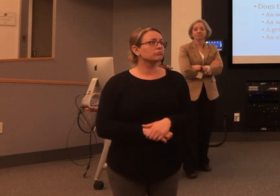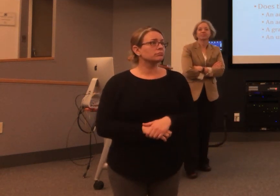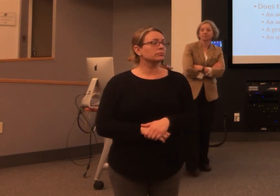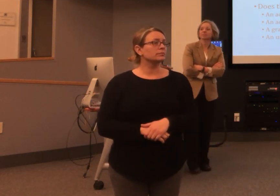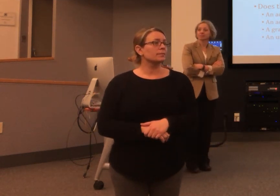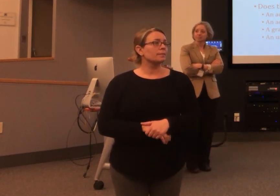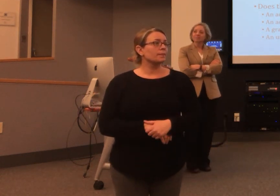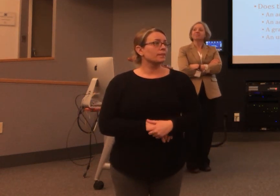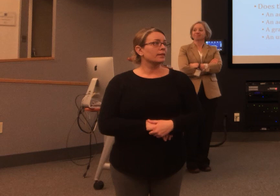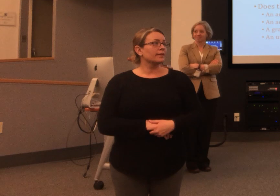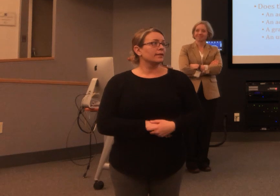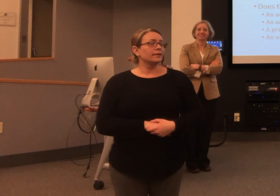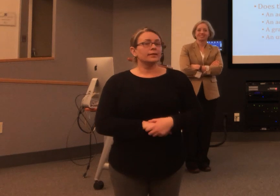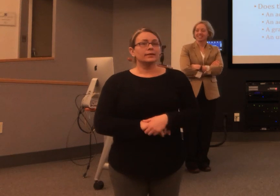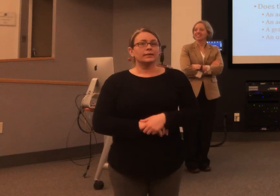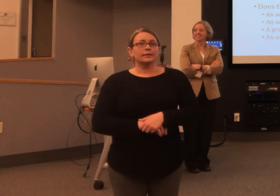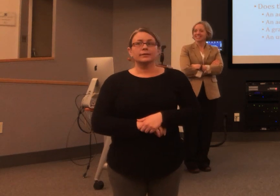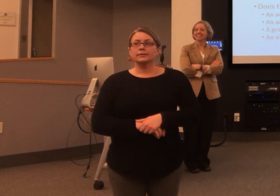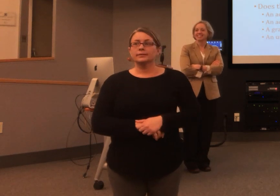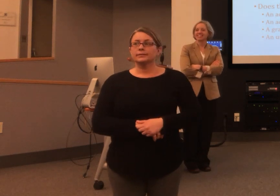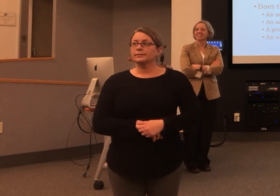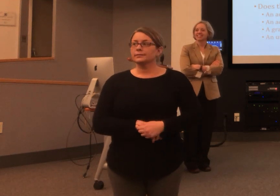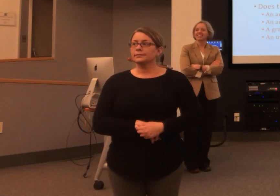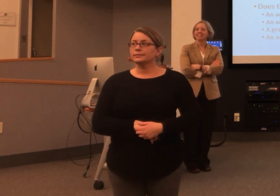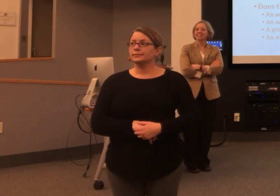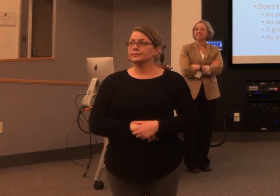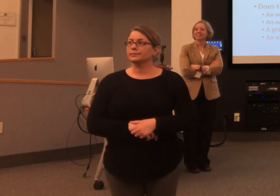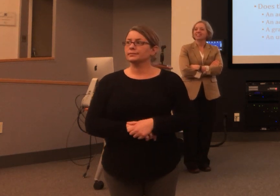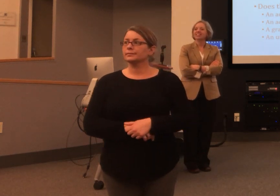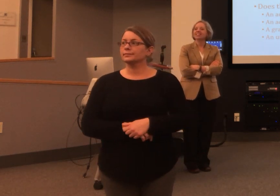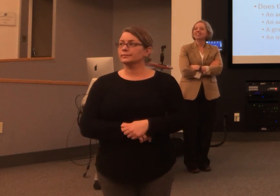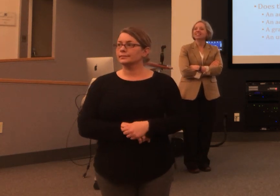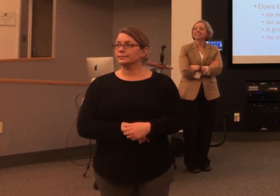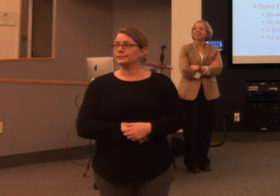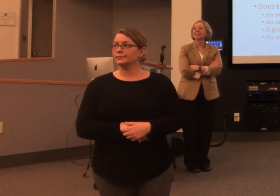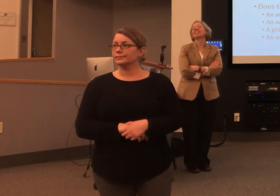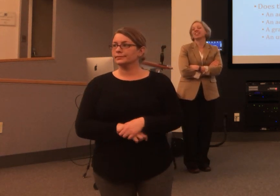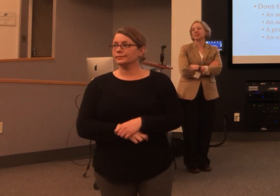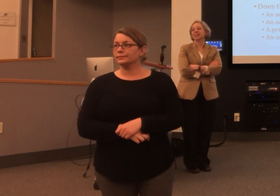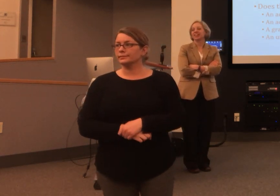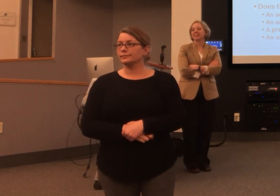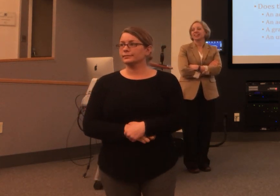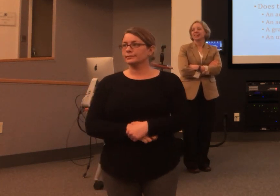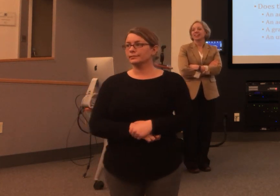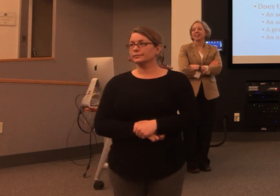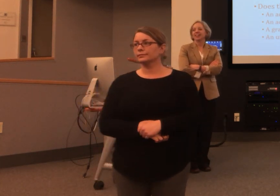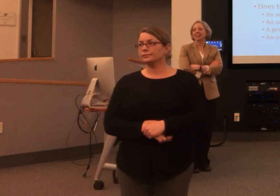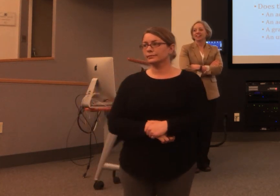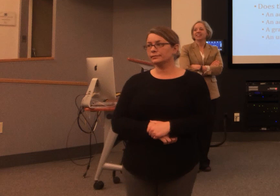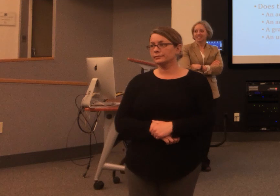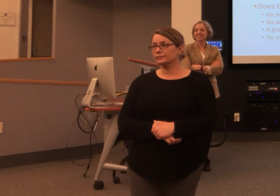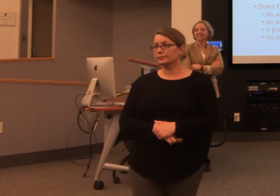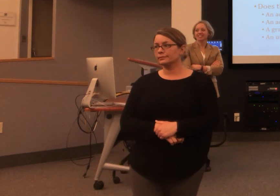[Ryan] Well, thank you, thank you, thank you for coming out, and I hope you have a safe trip back. And this is not the last time we're having